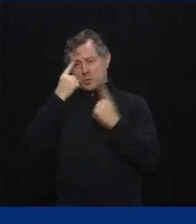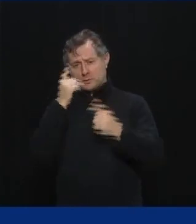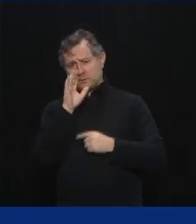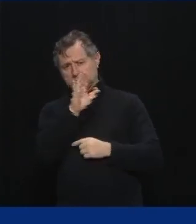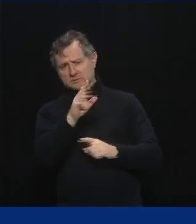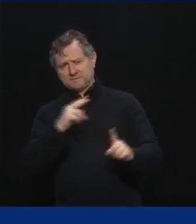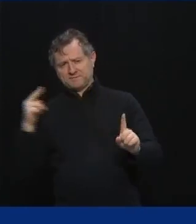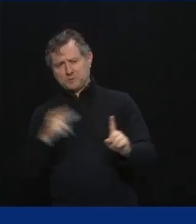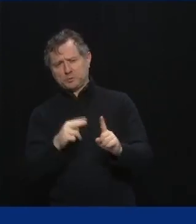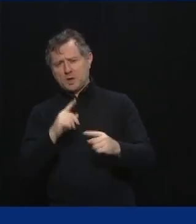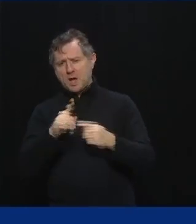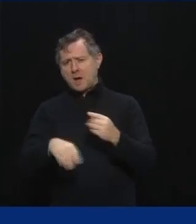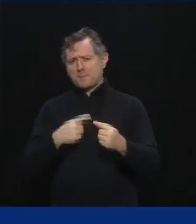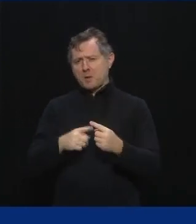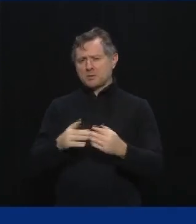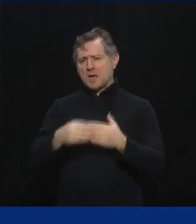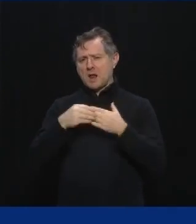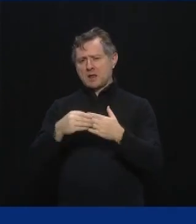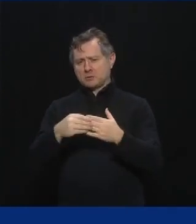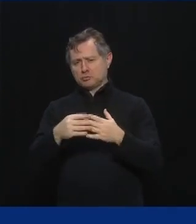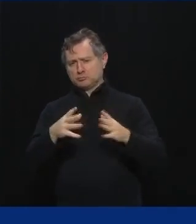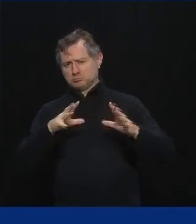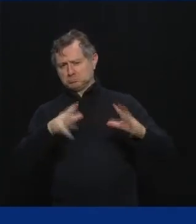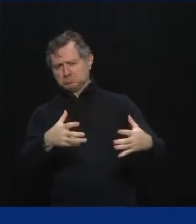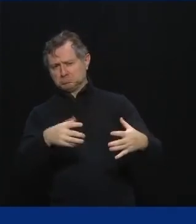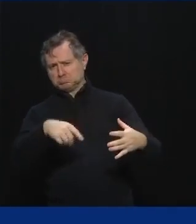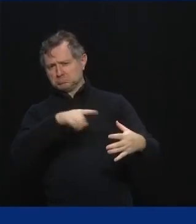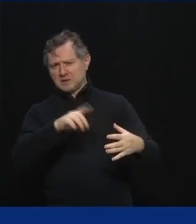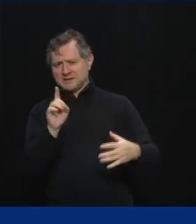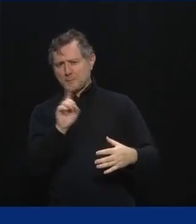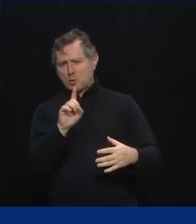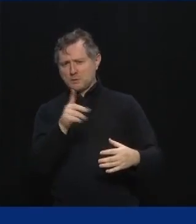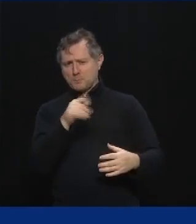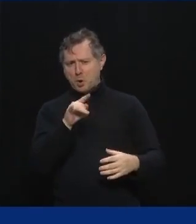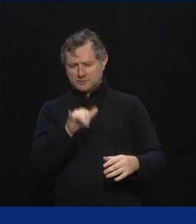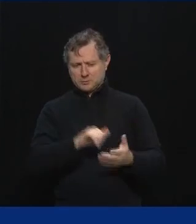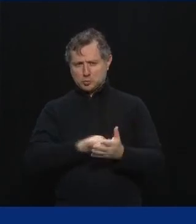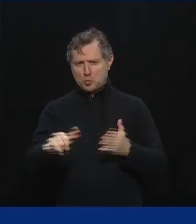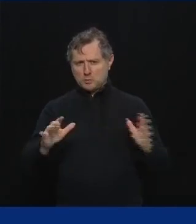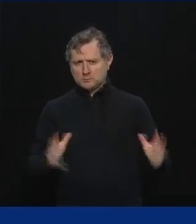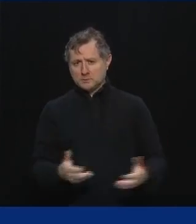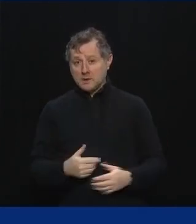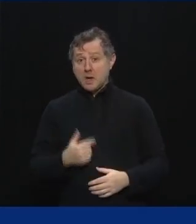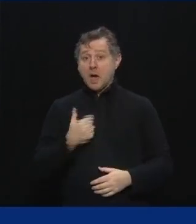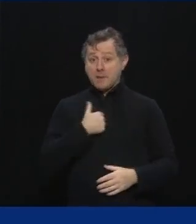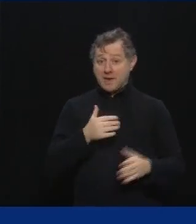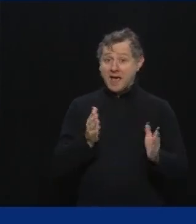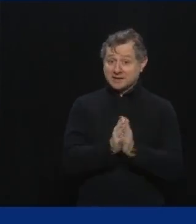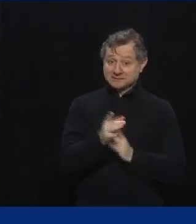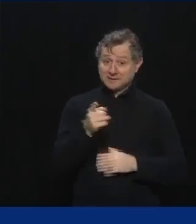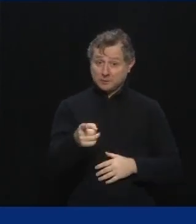WAS IN CONTEXT WITH GOVERNOR CUOMO, WHAT IS THE CASE FOR KEEPING HIM ON AS THE HEAD OF THE DEMOCRATIC PARTY -- I HAVE ASKED THAT HE